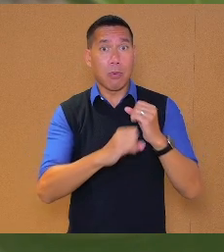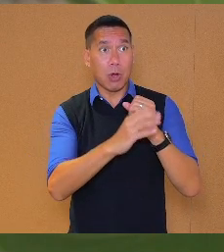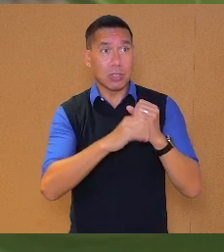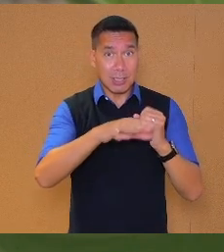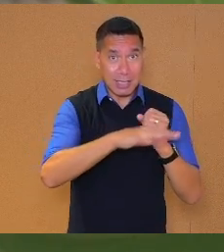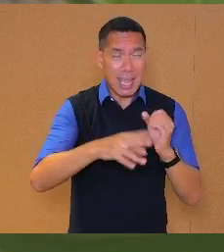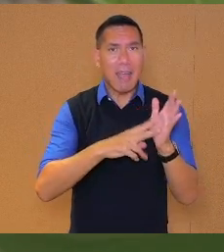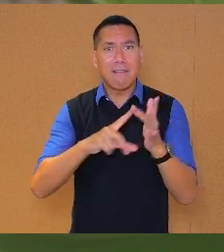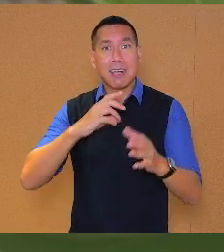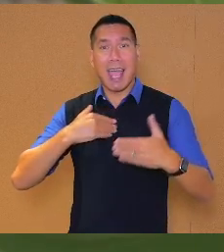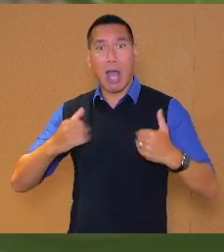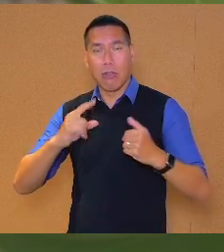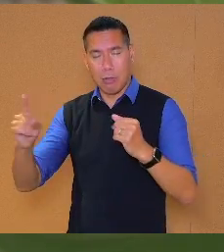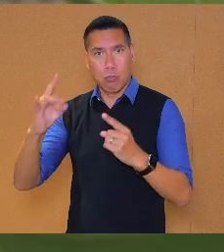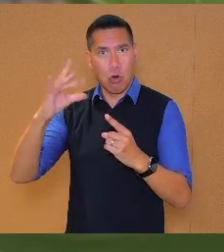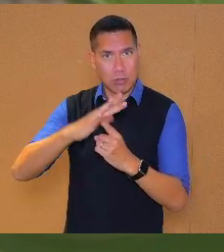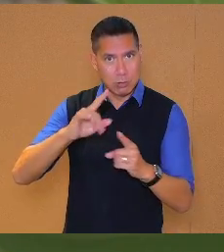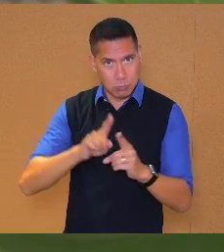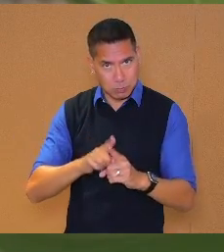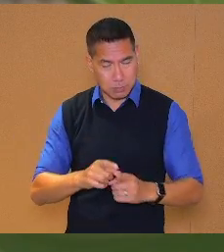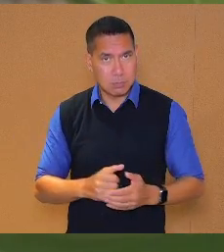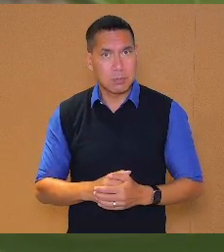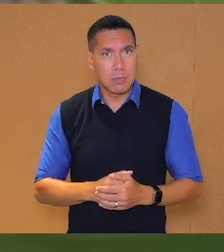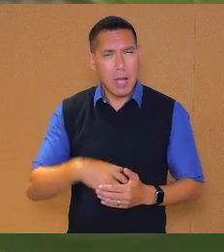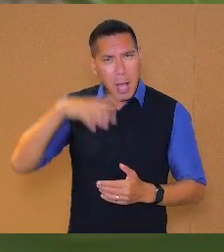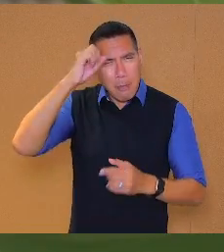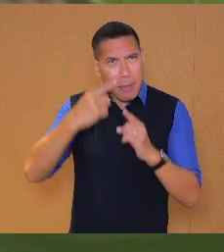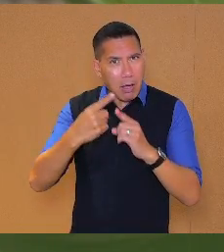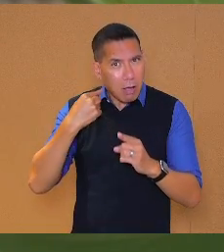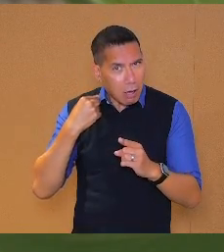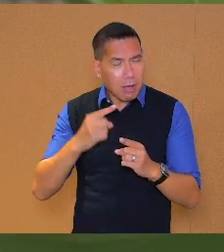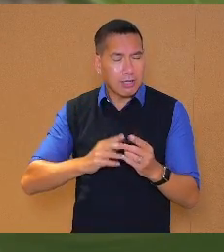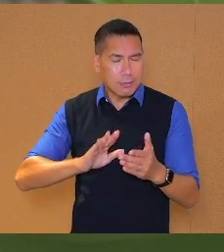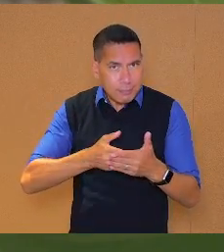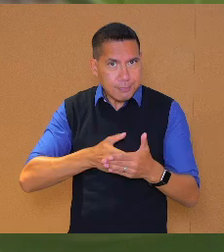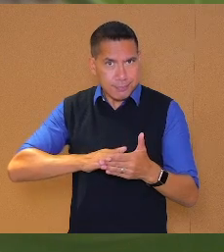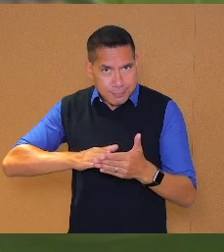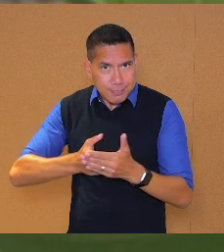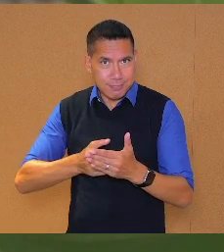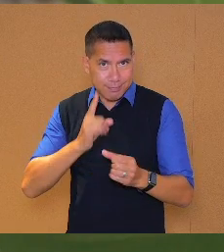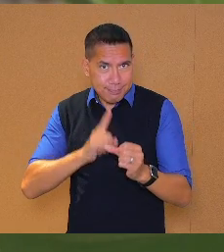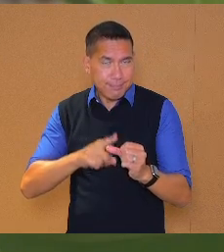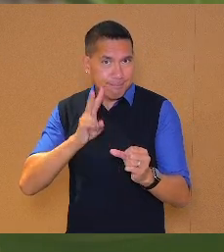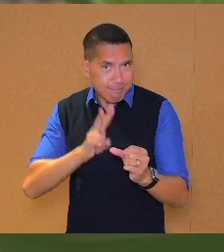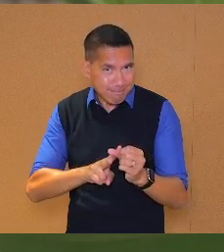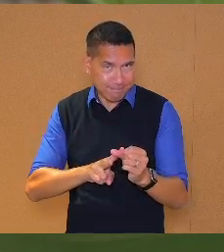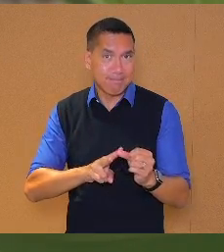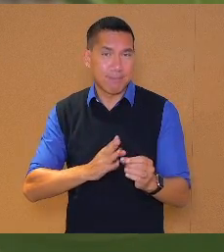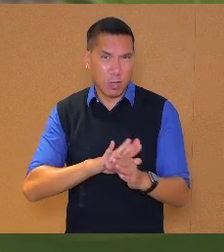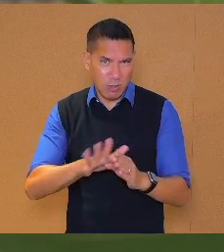and to be reflective of the challenges Victorians have